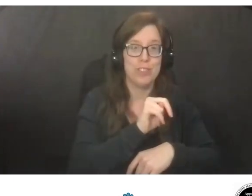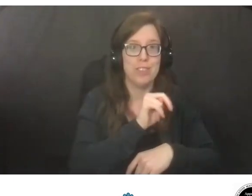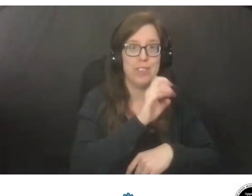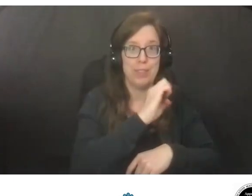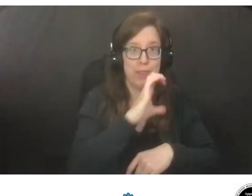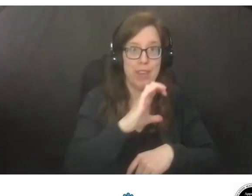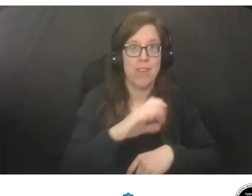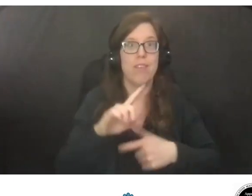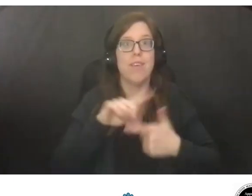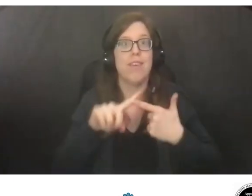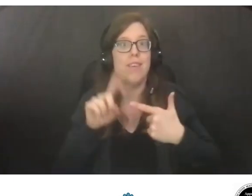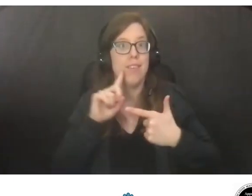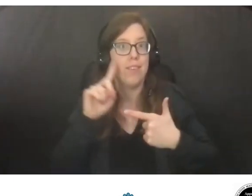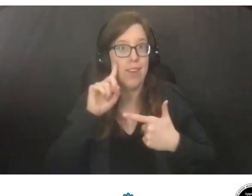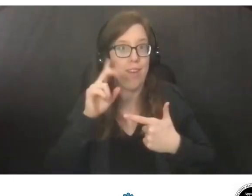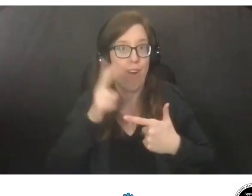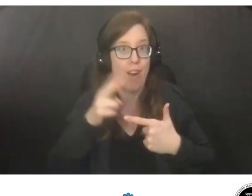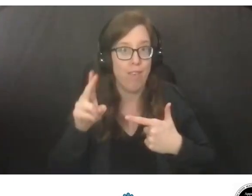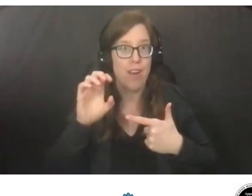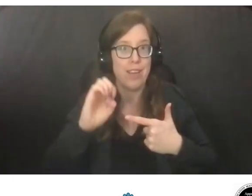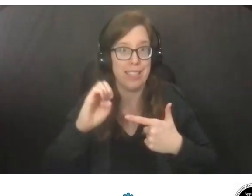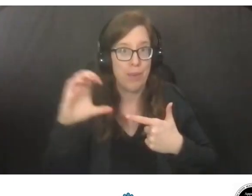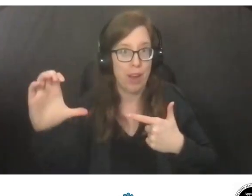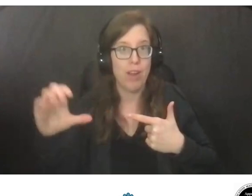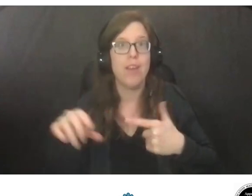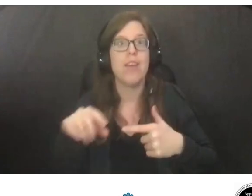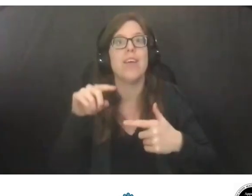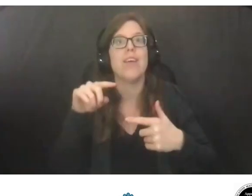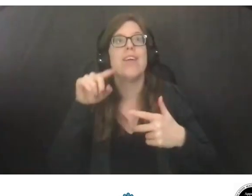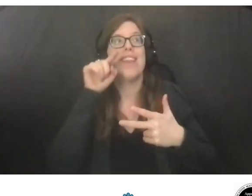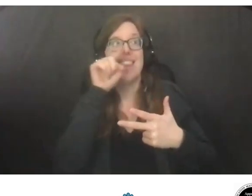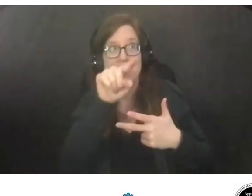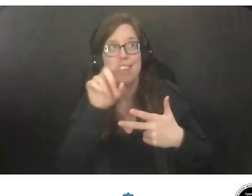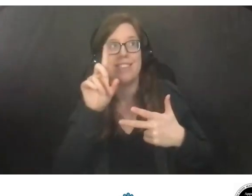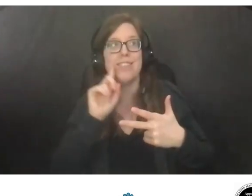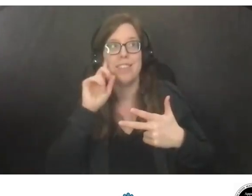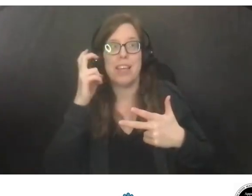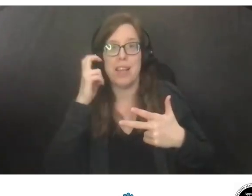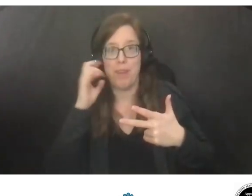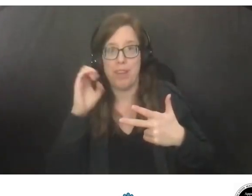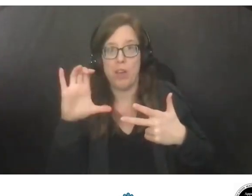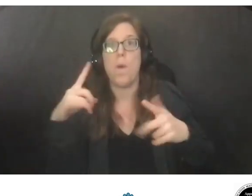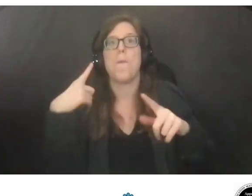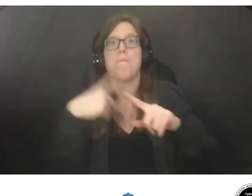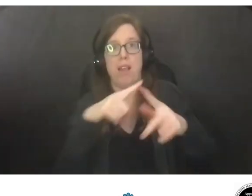and the Deaf and Hard of Hearing Expanded Core. This is to be used in addition to that.